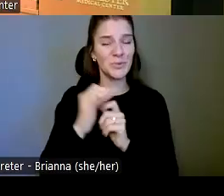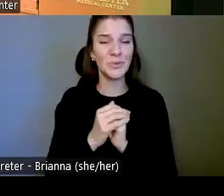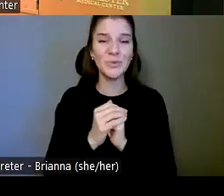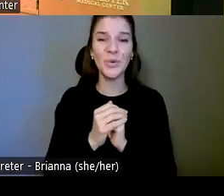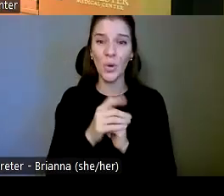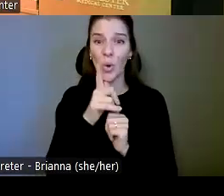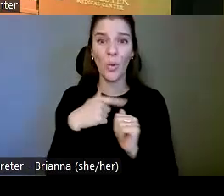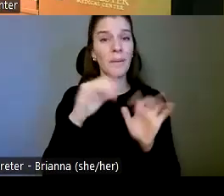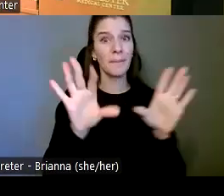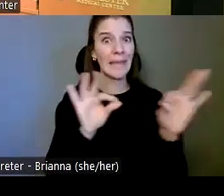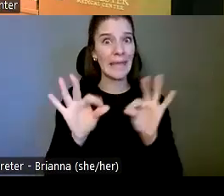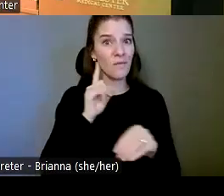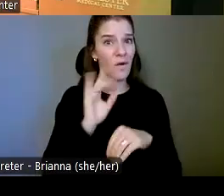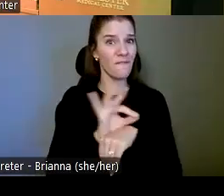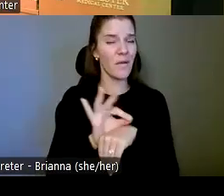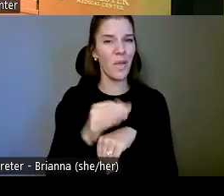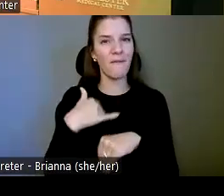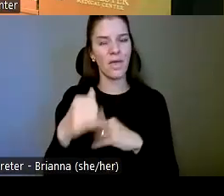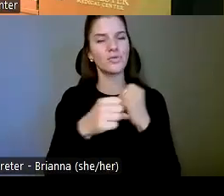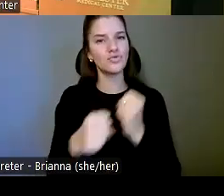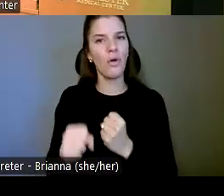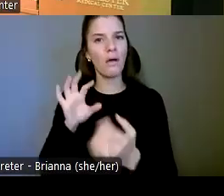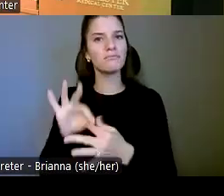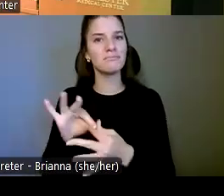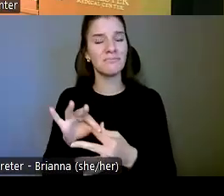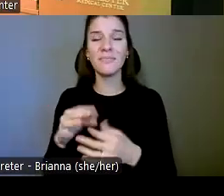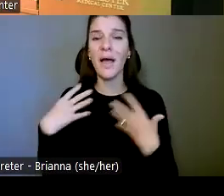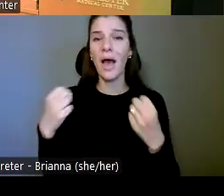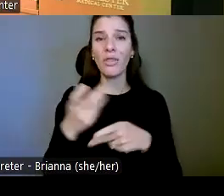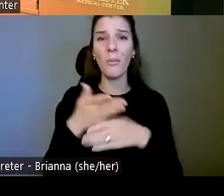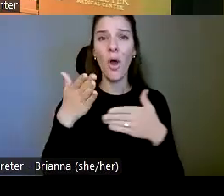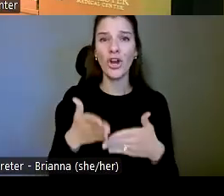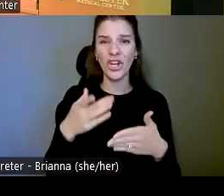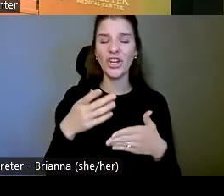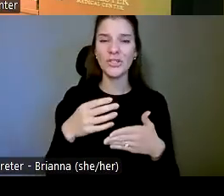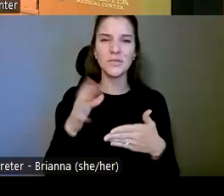inclination. I think the health partners will say this meaningful person in my life in terms of the